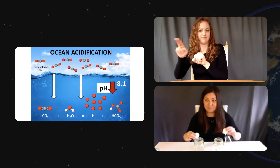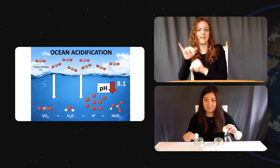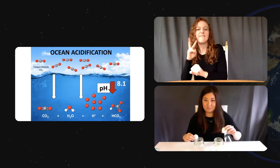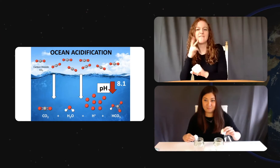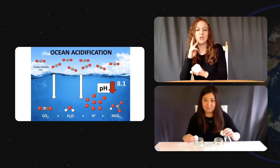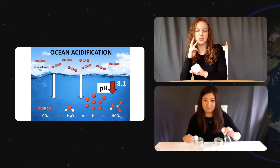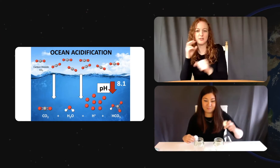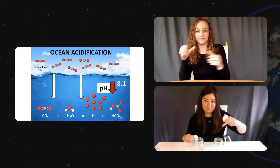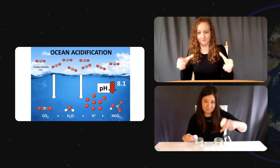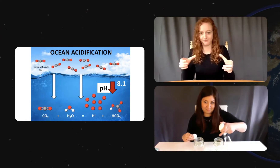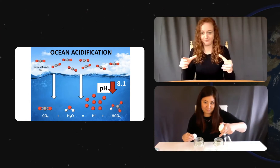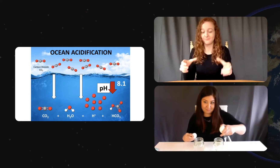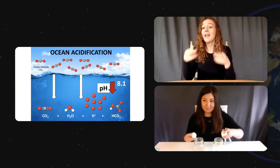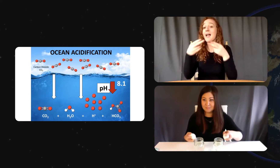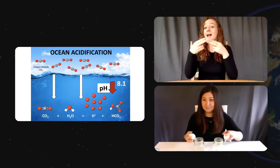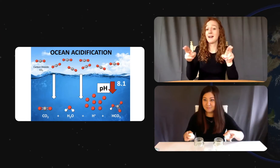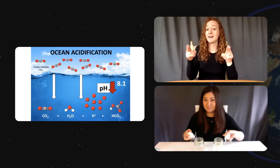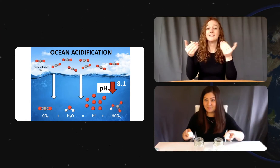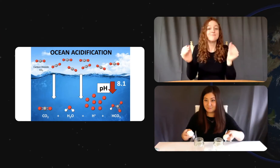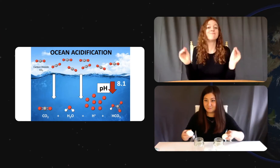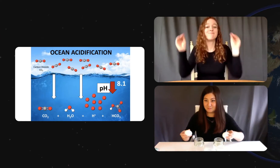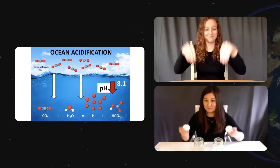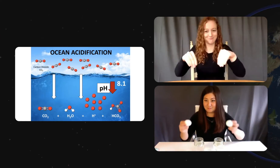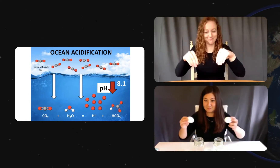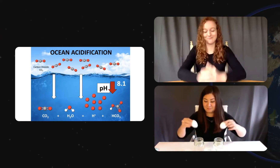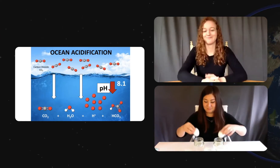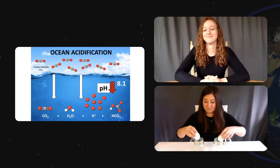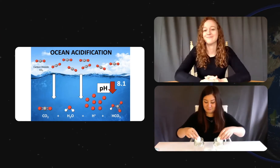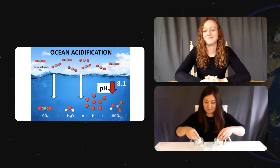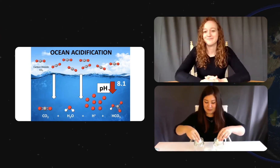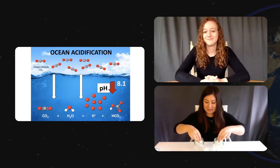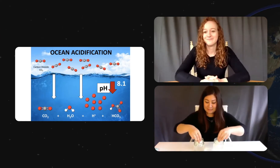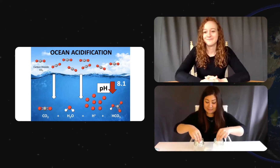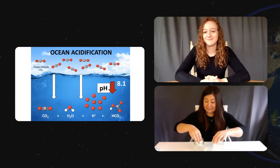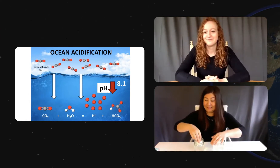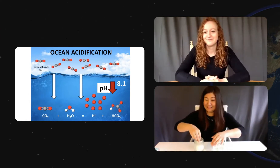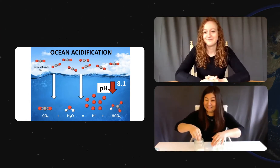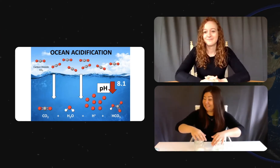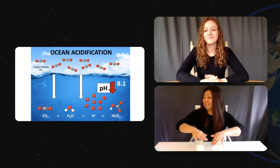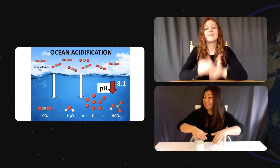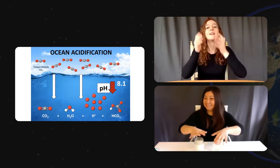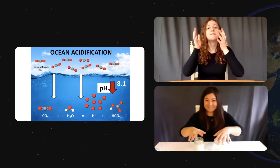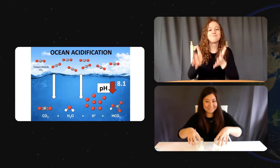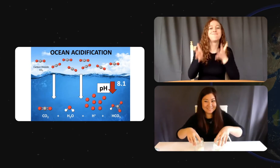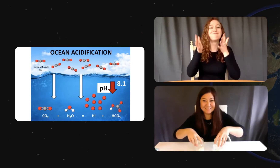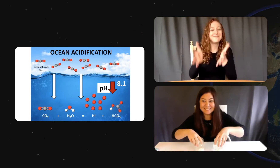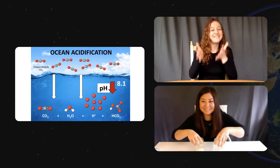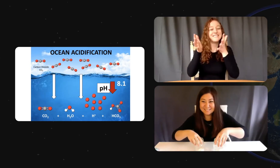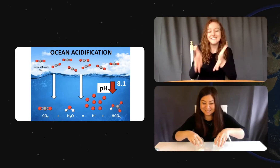One is like water. It's been 3-4 days.